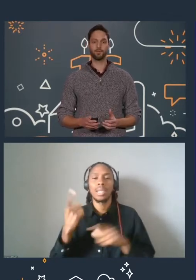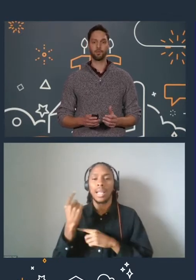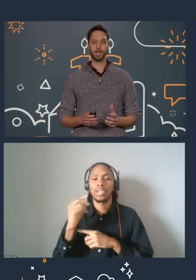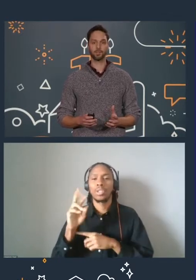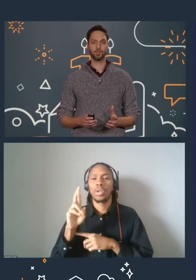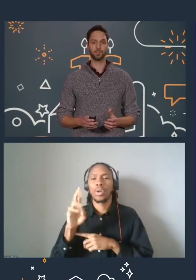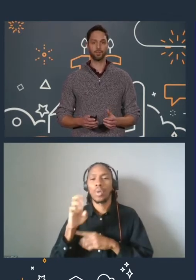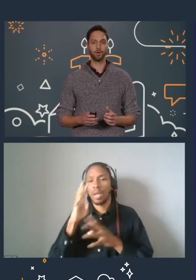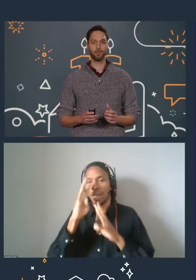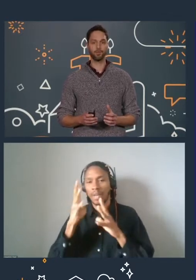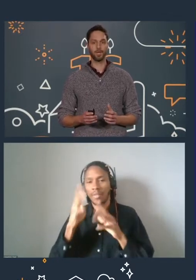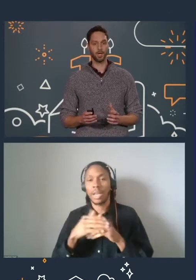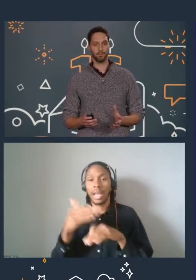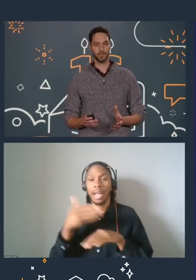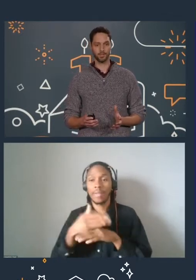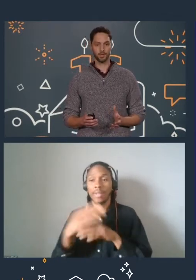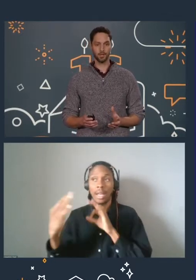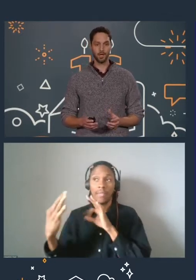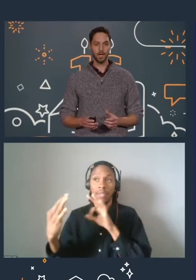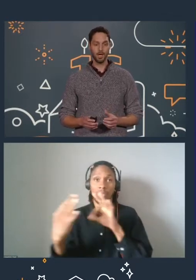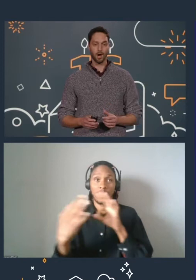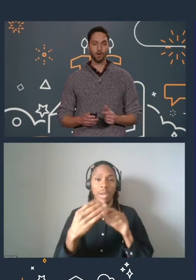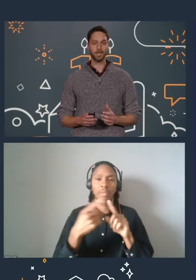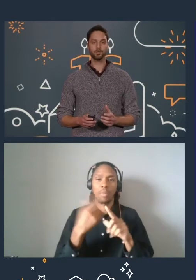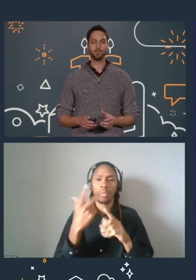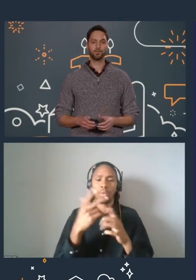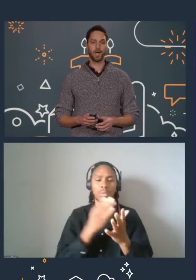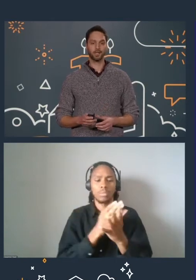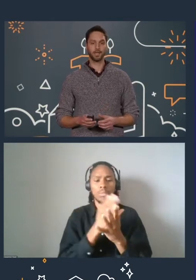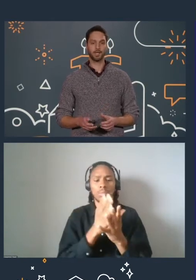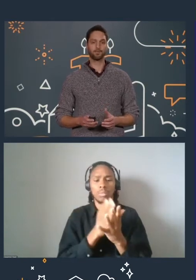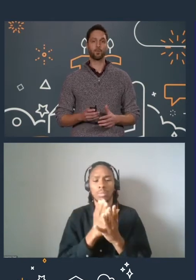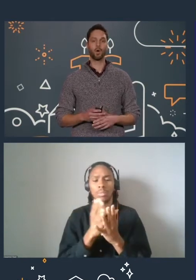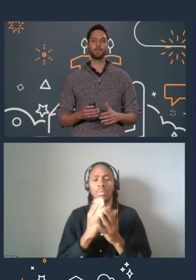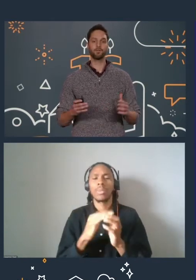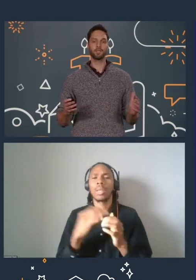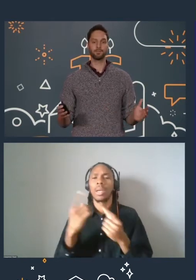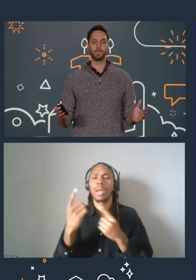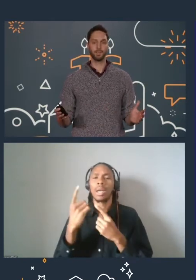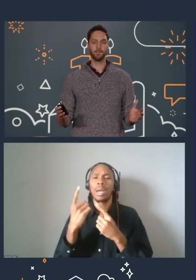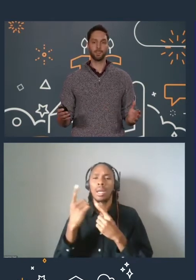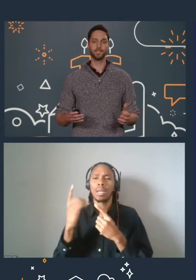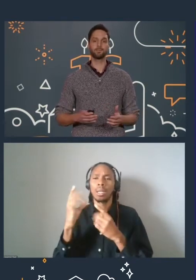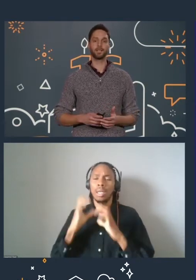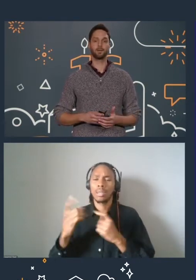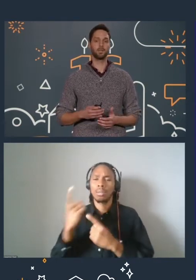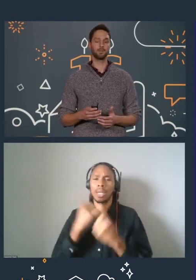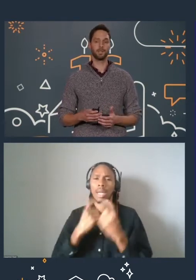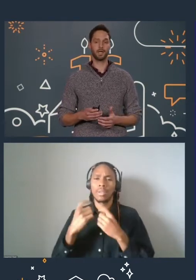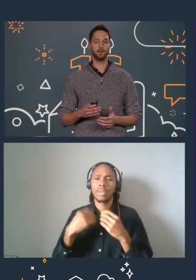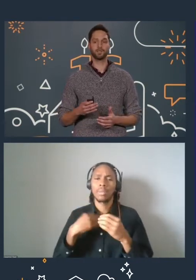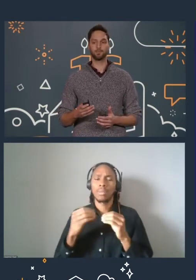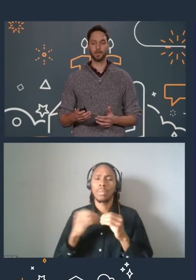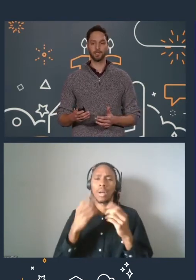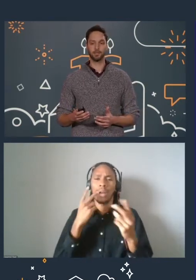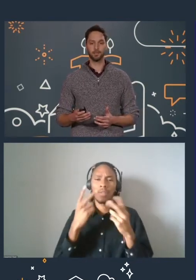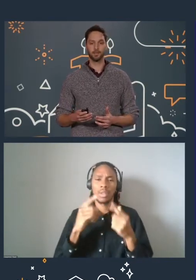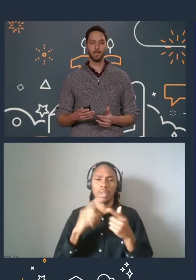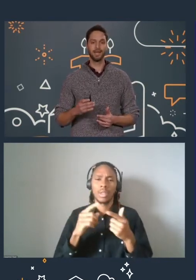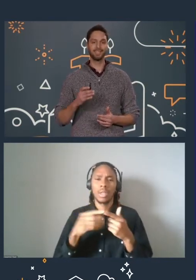from customers around three areas. Our customer were asking us for wider visibility spanning multiple accounts and buckets,